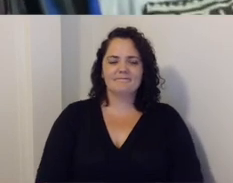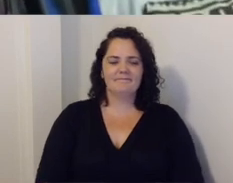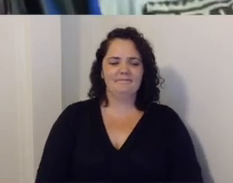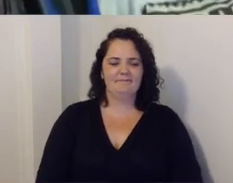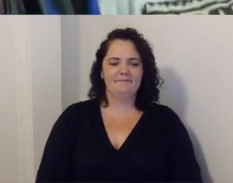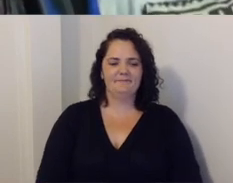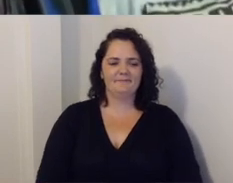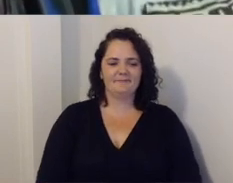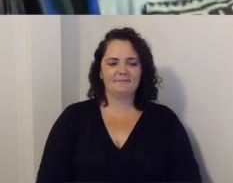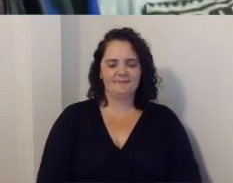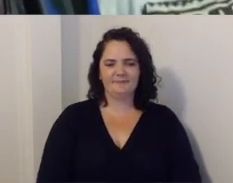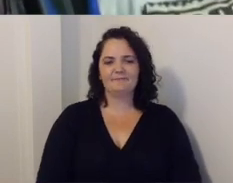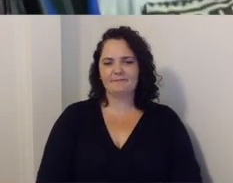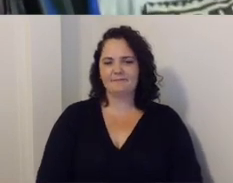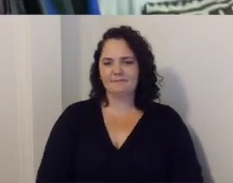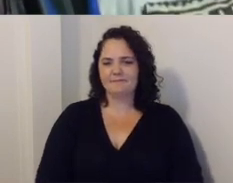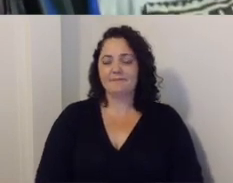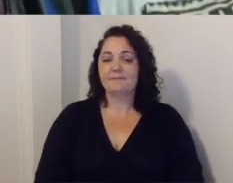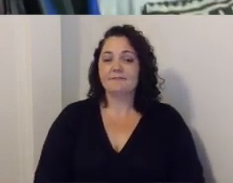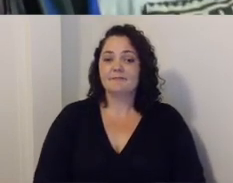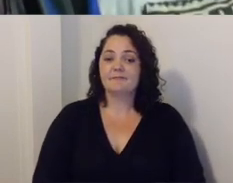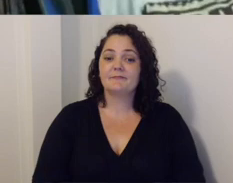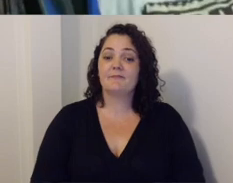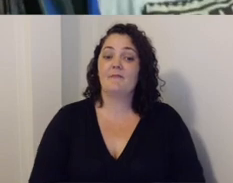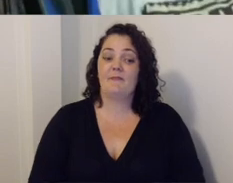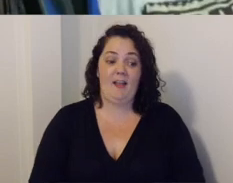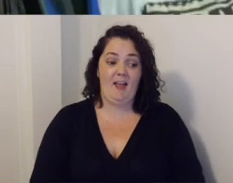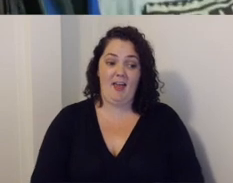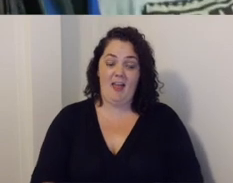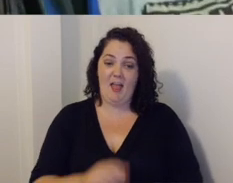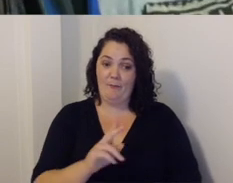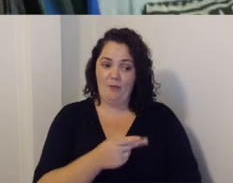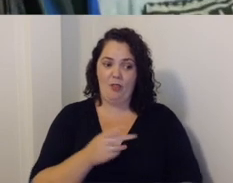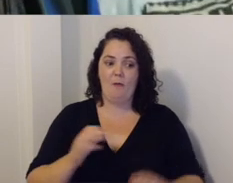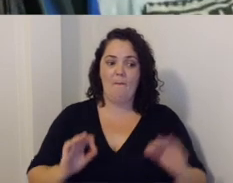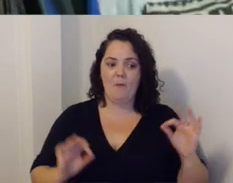there we have it now pop back into the frame now as uh as Atticus and Rachel relax a little